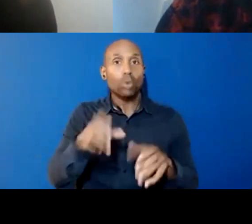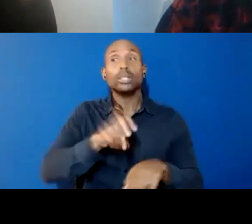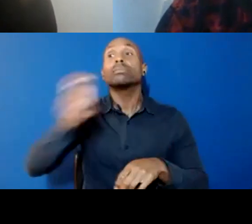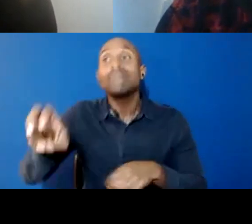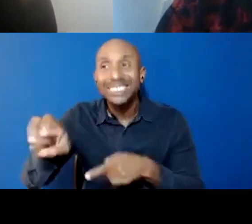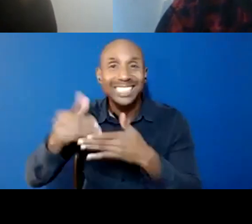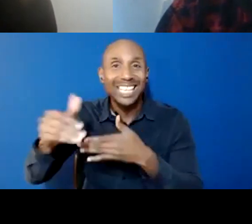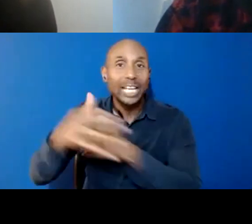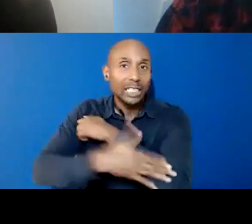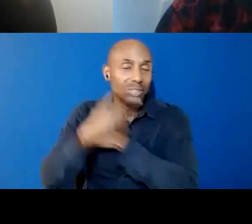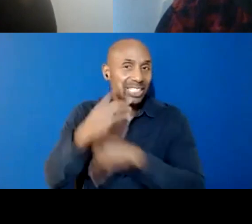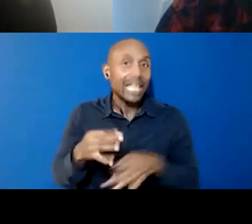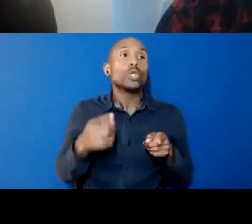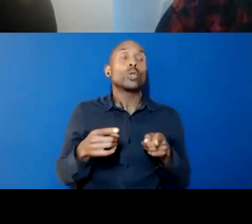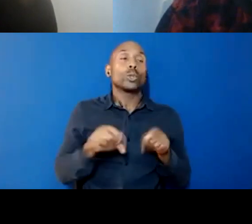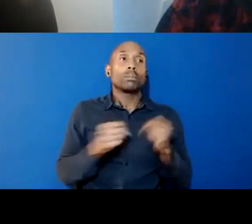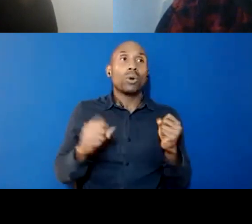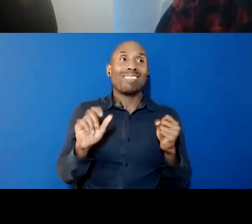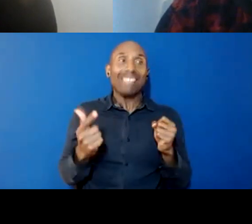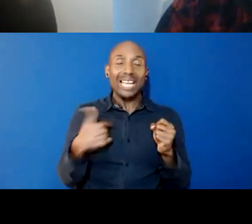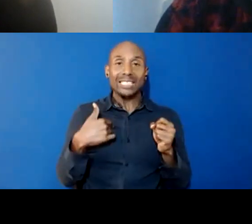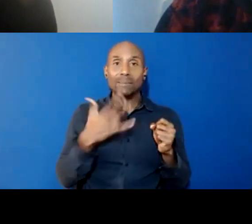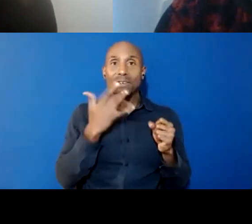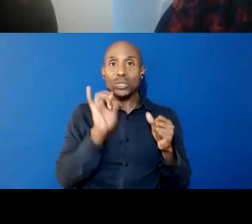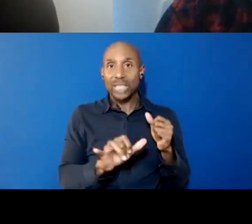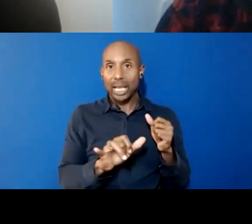They make that decision for themselves.